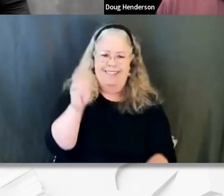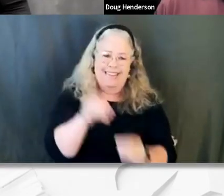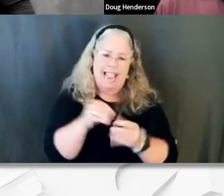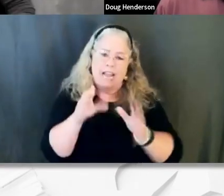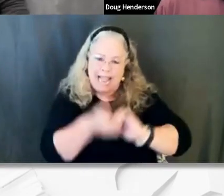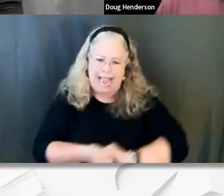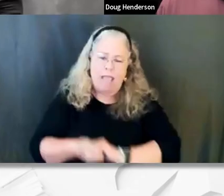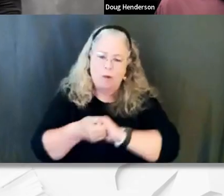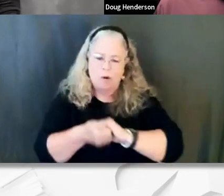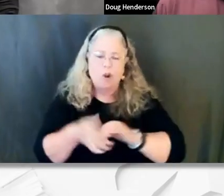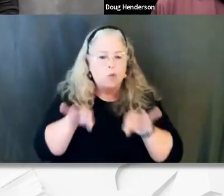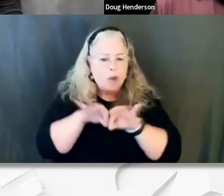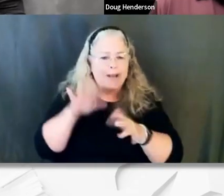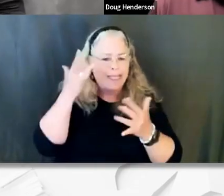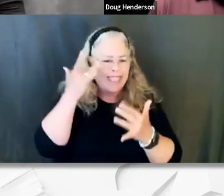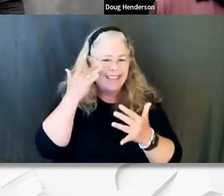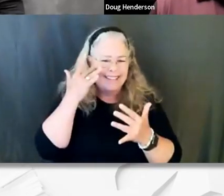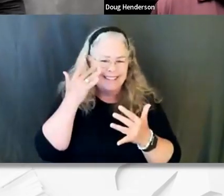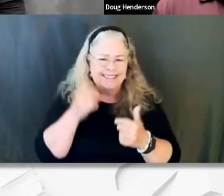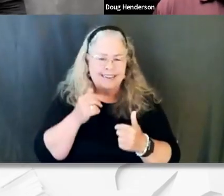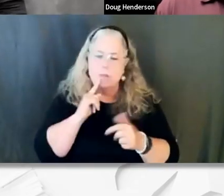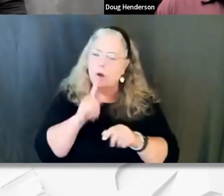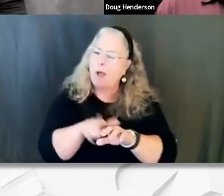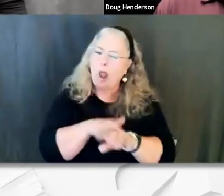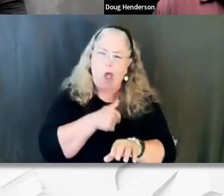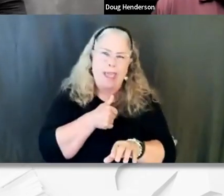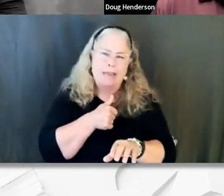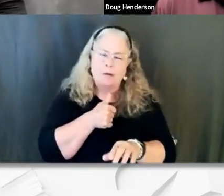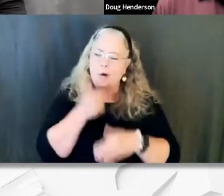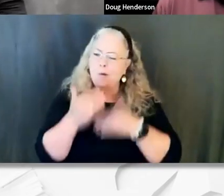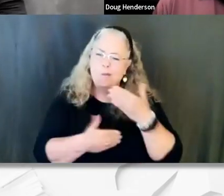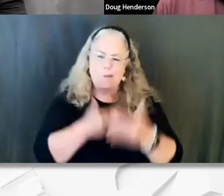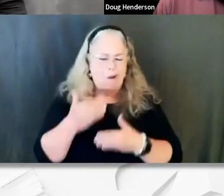critical thinking. And so that's it's it's been a long process of getting that together but we